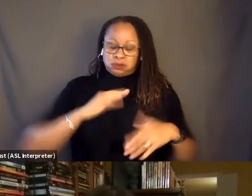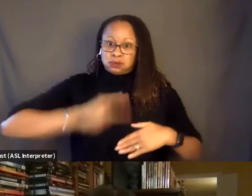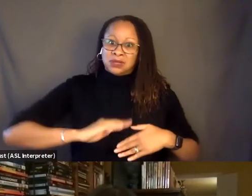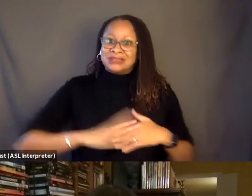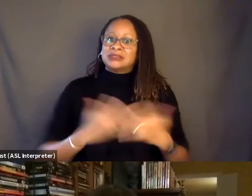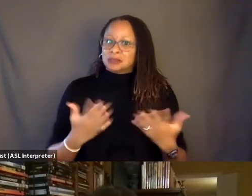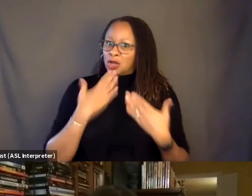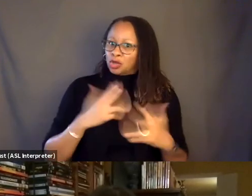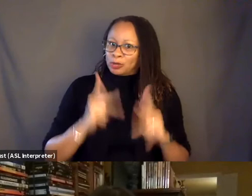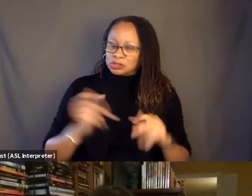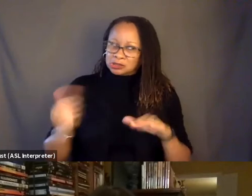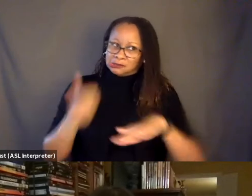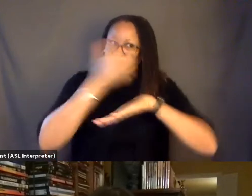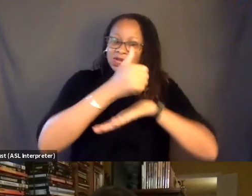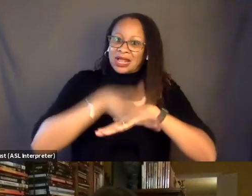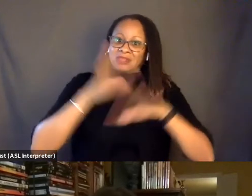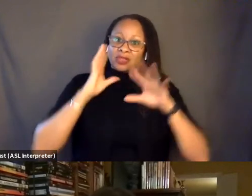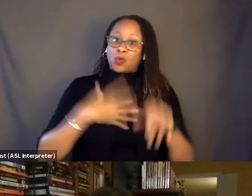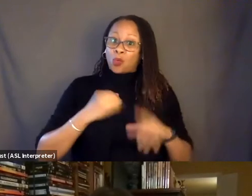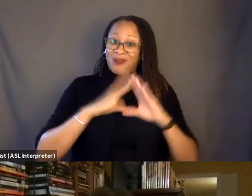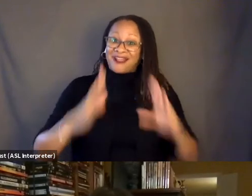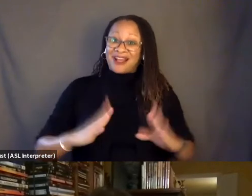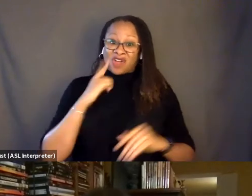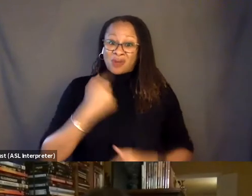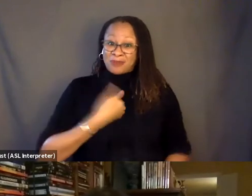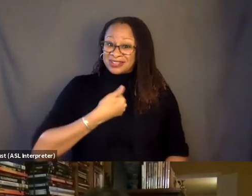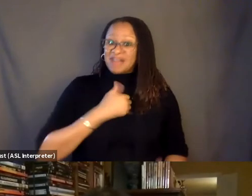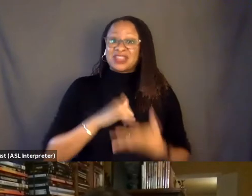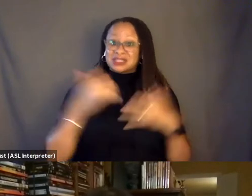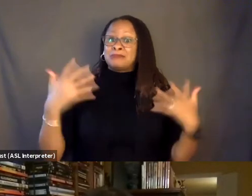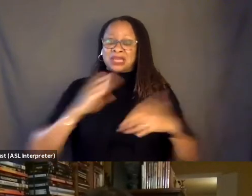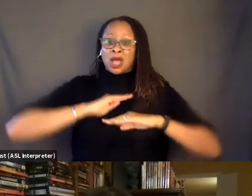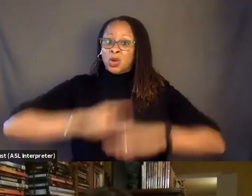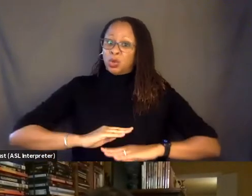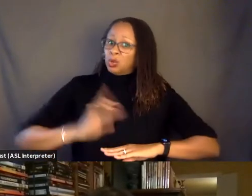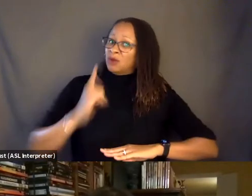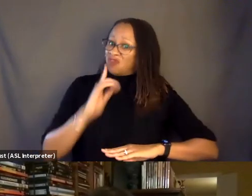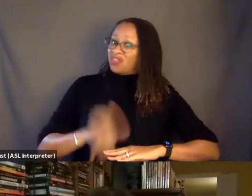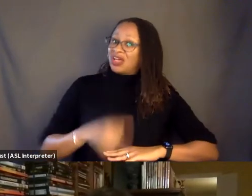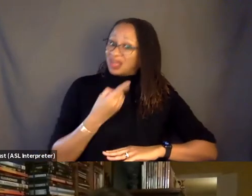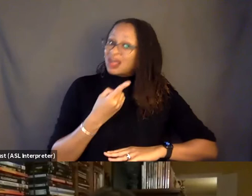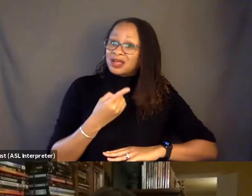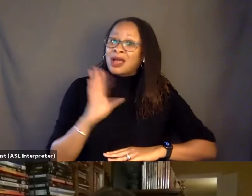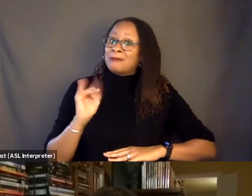is gonna be in the White House. To me that's a big sigh of relief, that truly is. But when I was making this film,